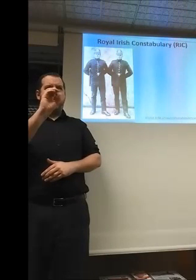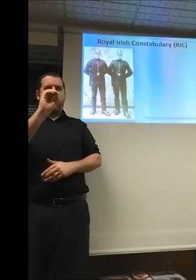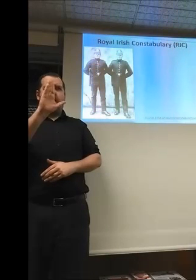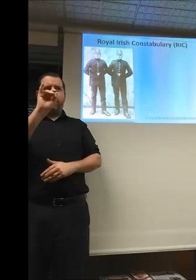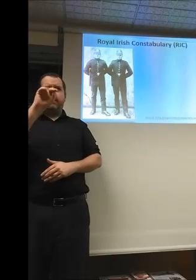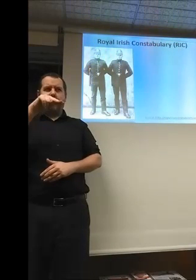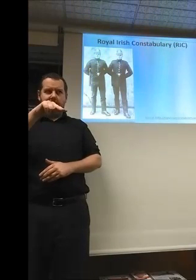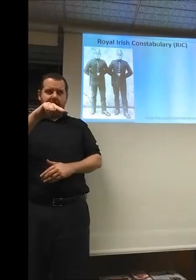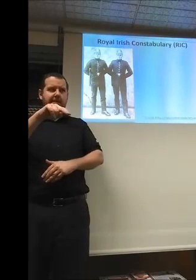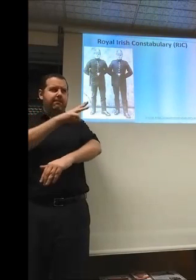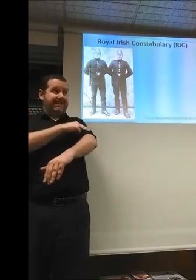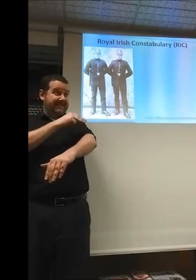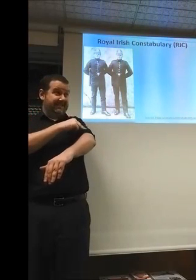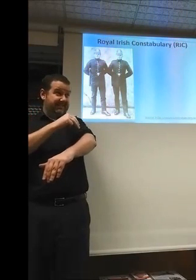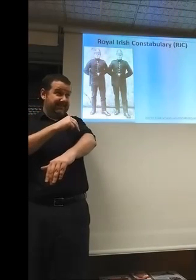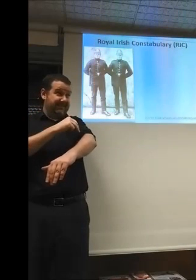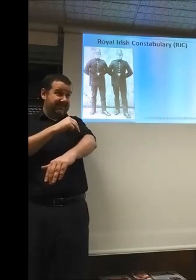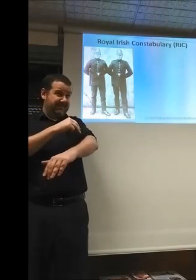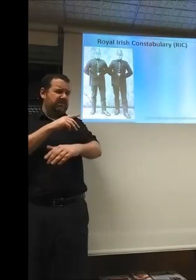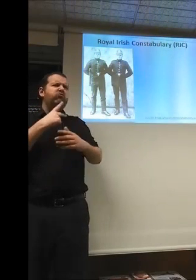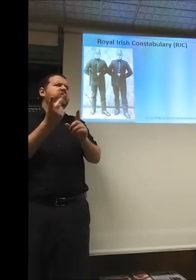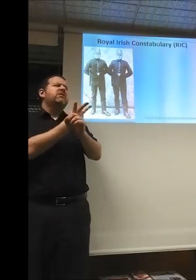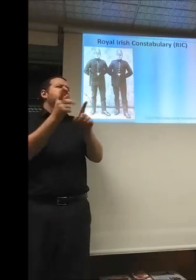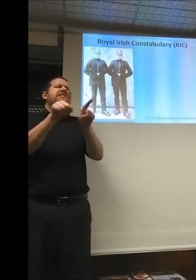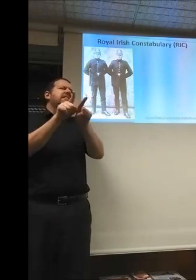the DMP Dublin Metropolitan Police.